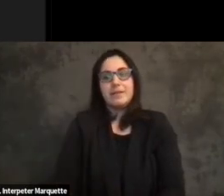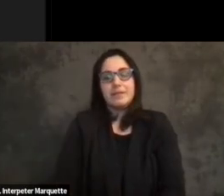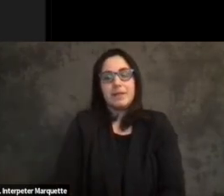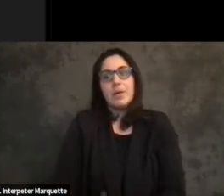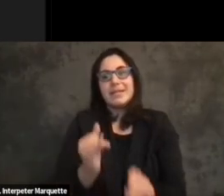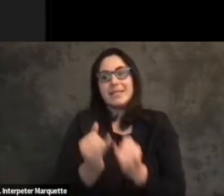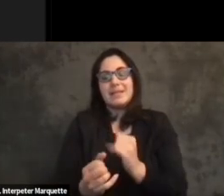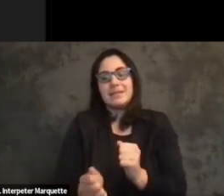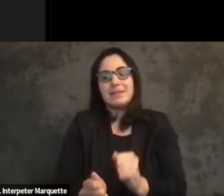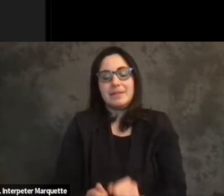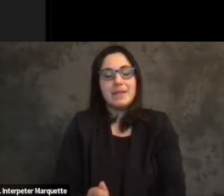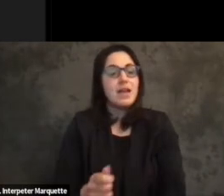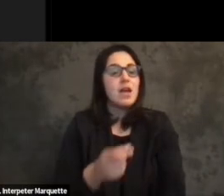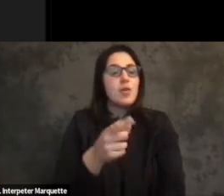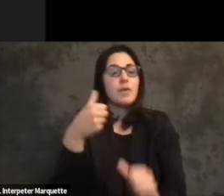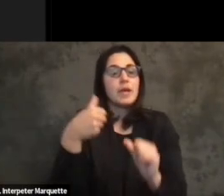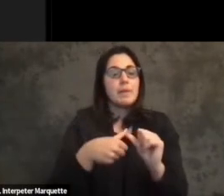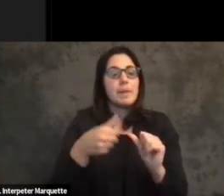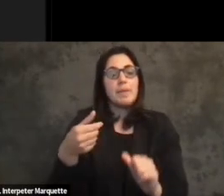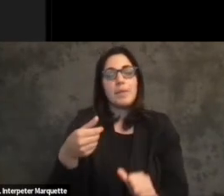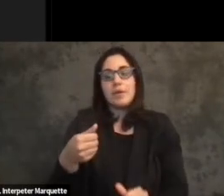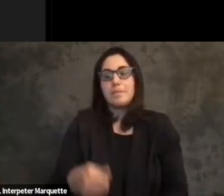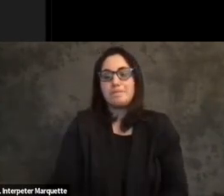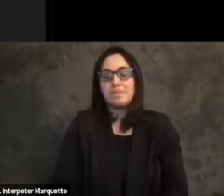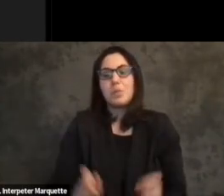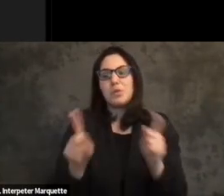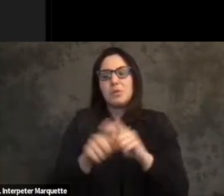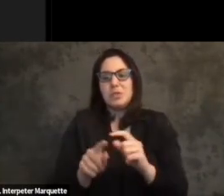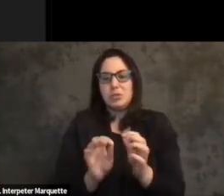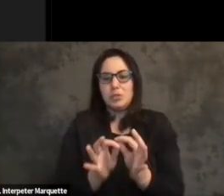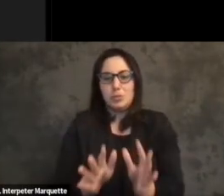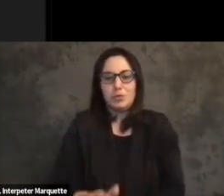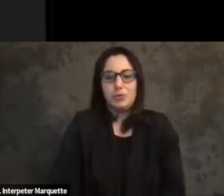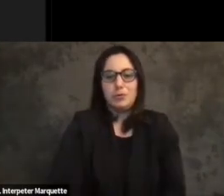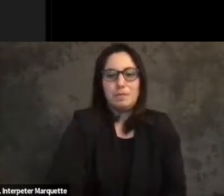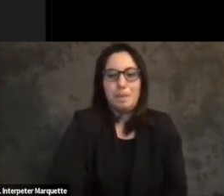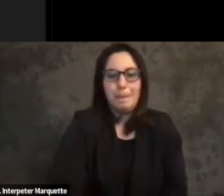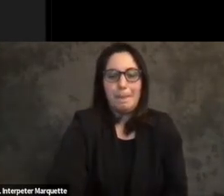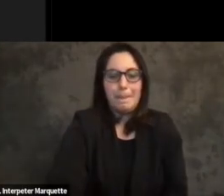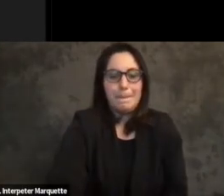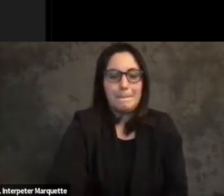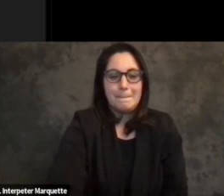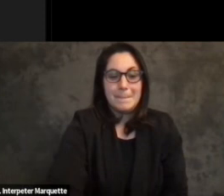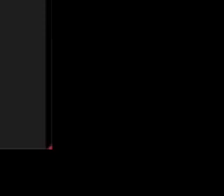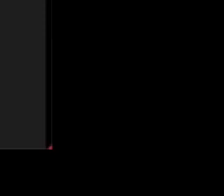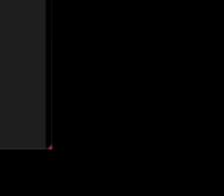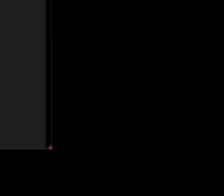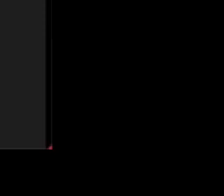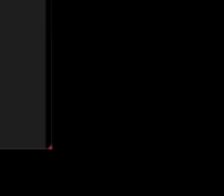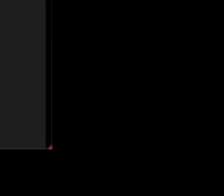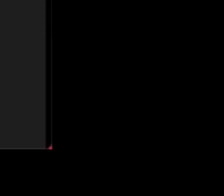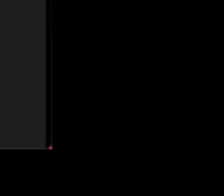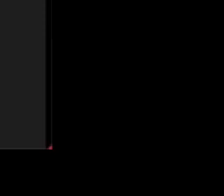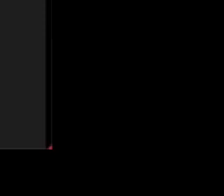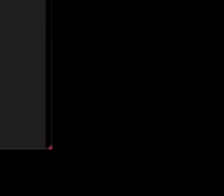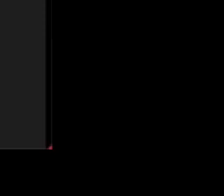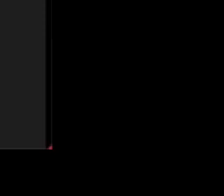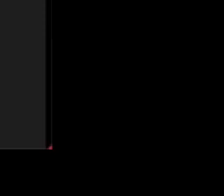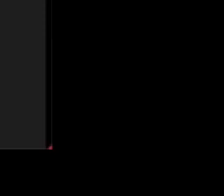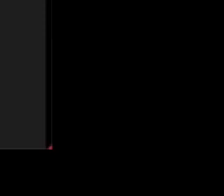reflection prompts. There we go a moment to reflect as we go off, let's remember, Pato